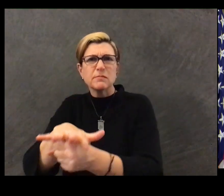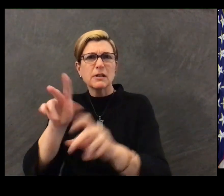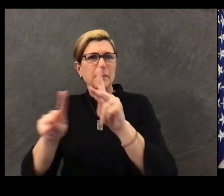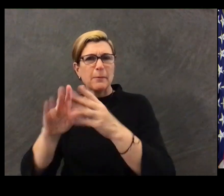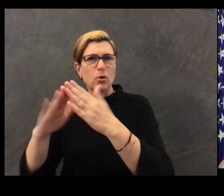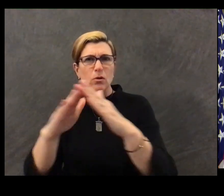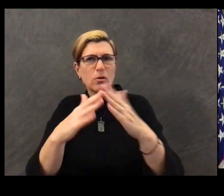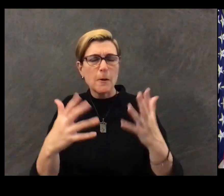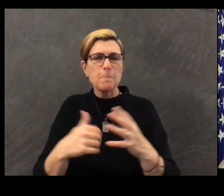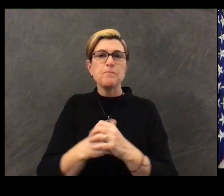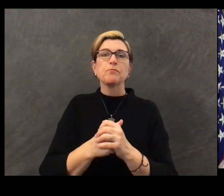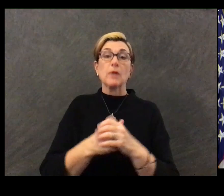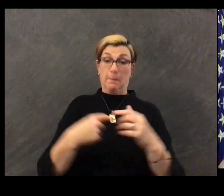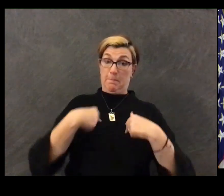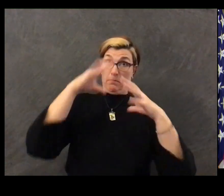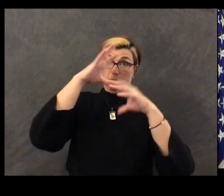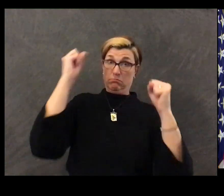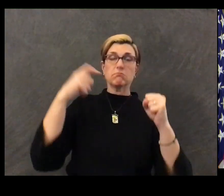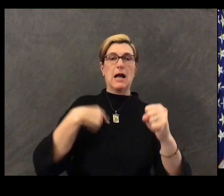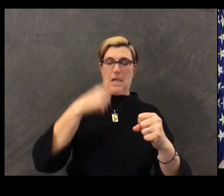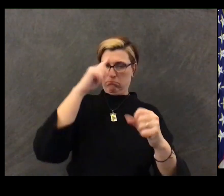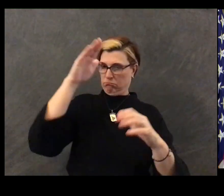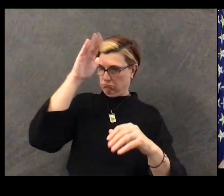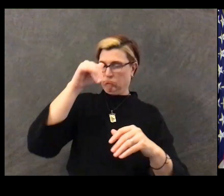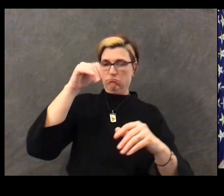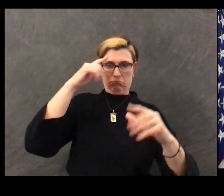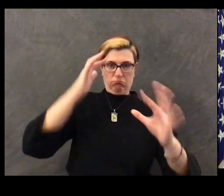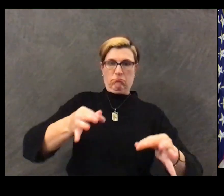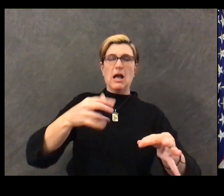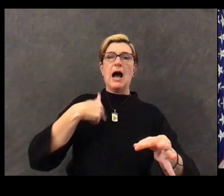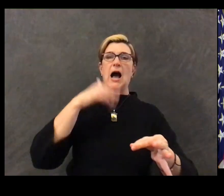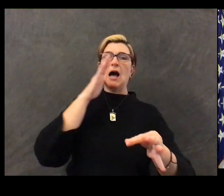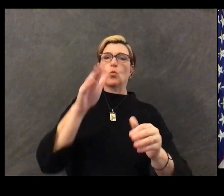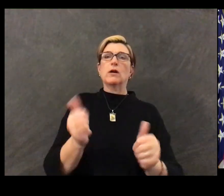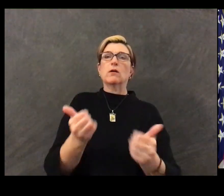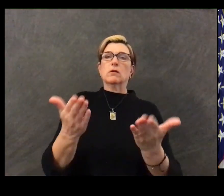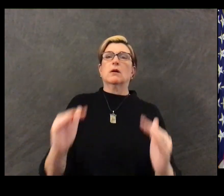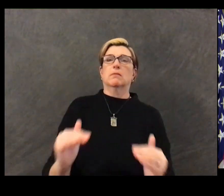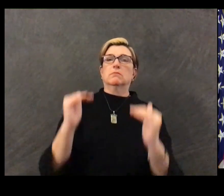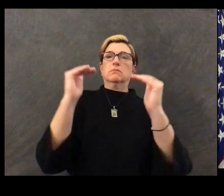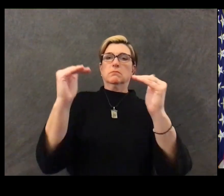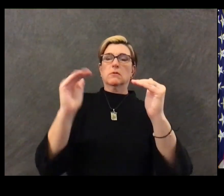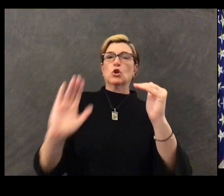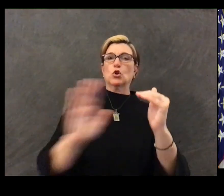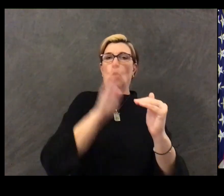deliver a great future for Americans of every race religion color and Creed